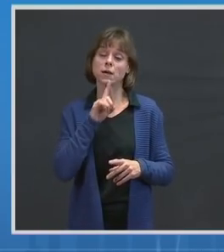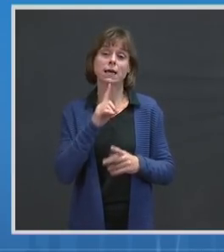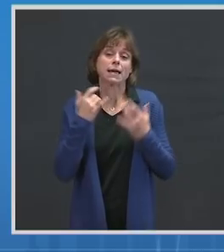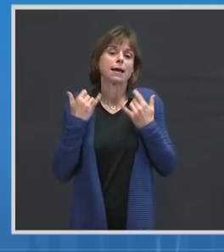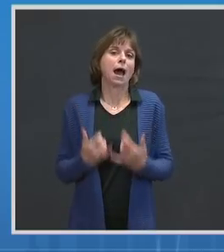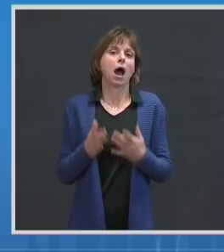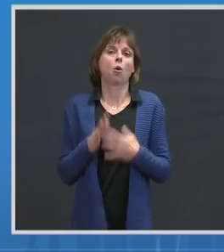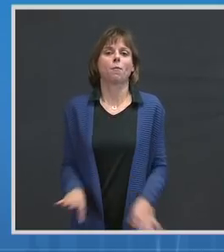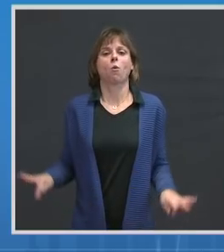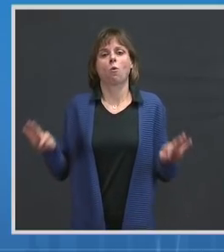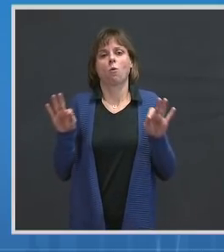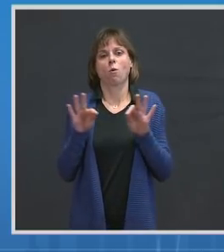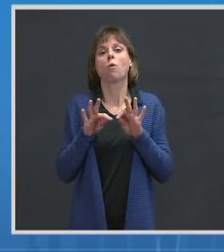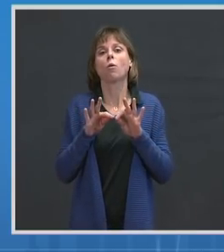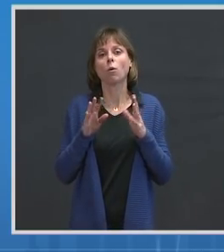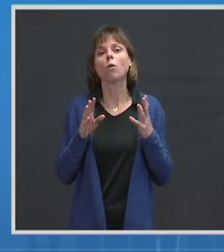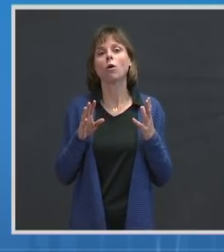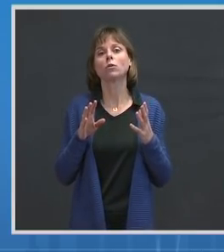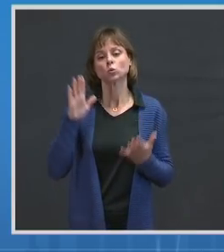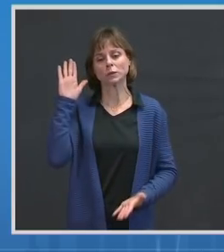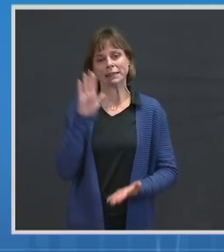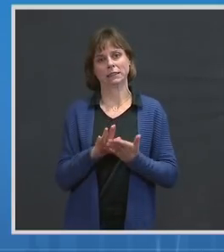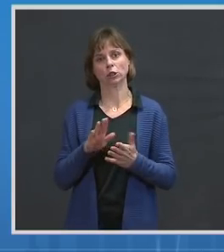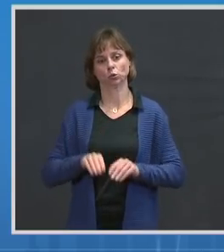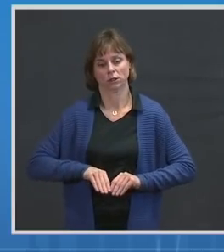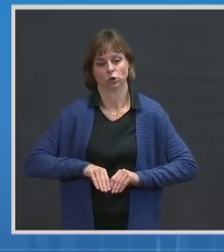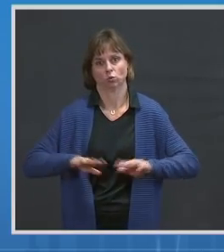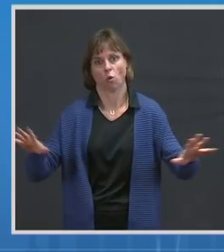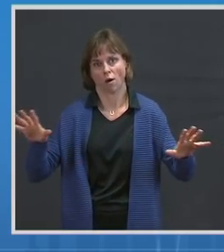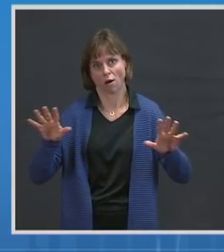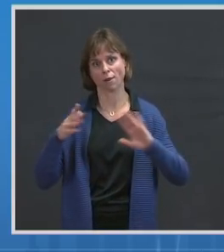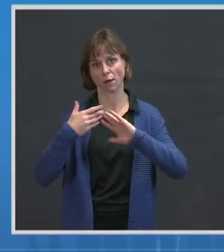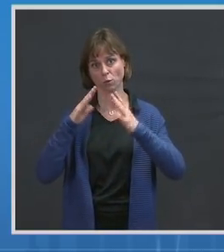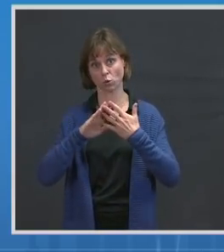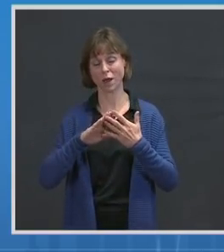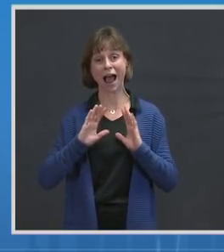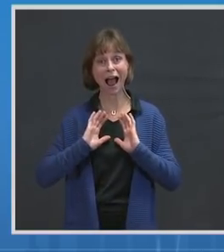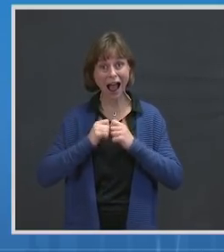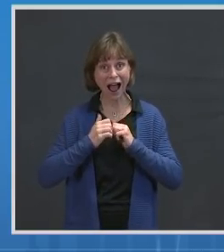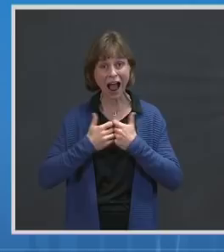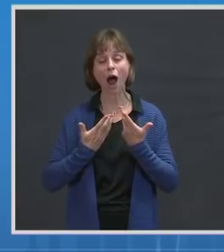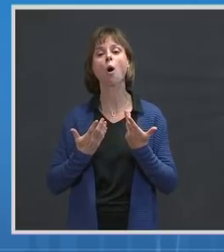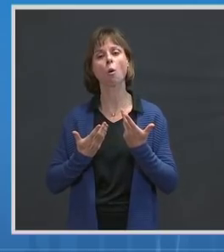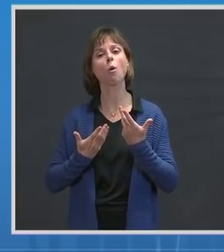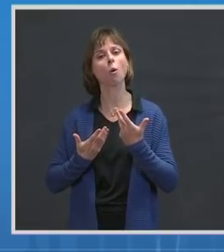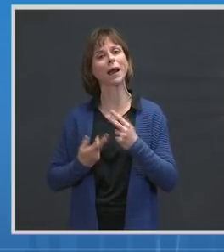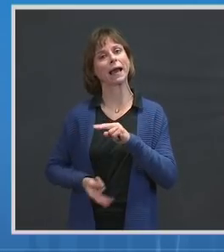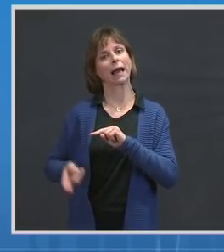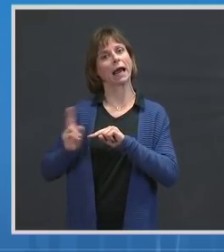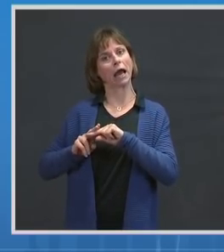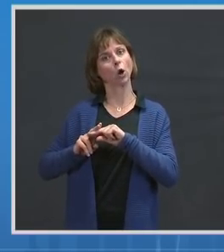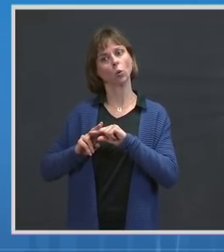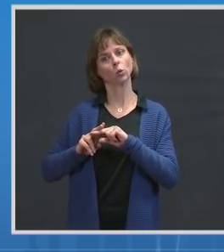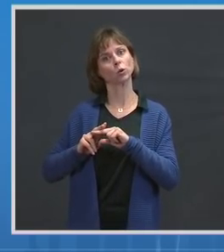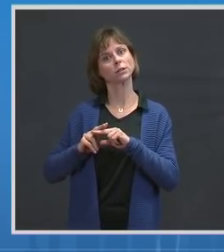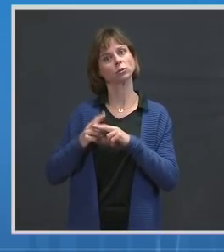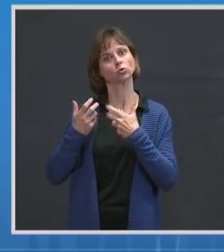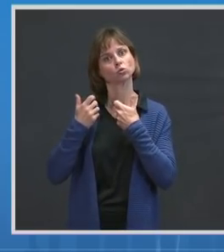we can to decrease the spread in our communities by increasing our proven measures that prevent the spread of COVID-19.